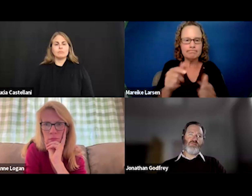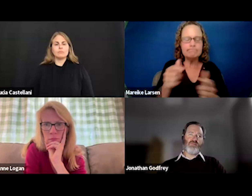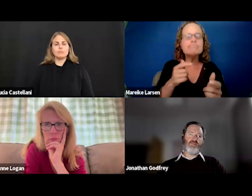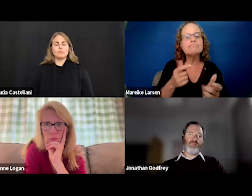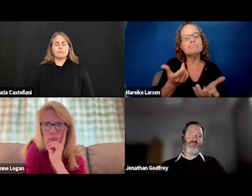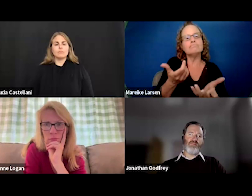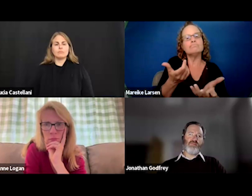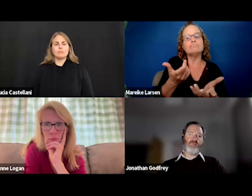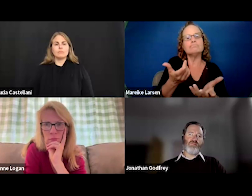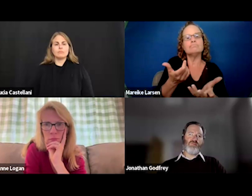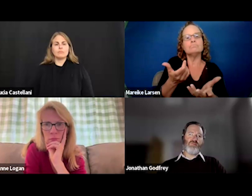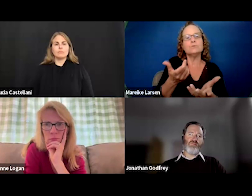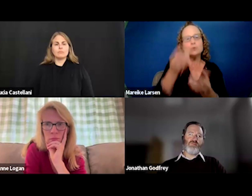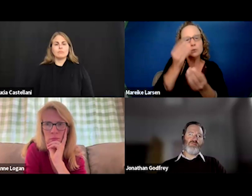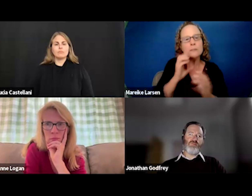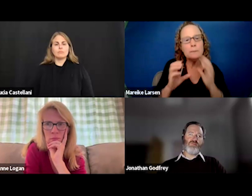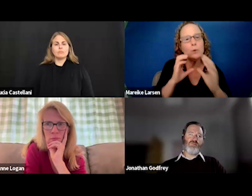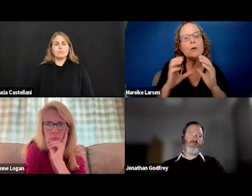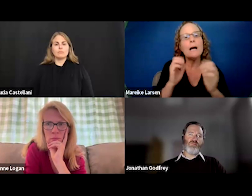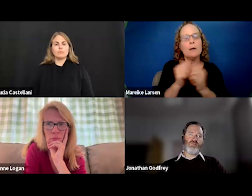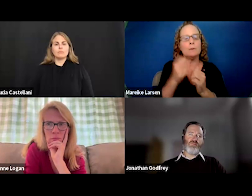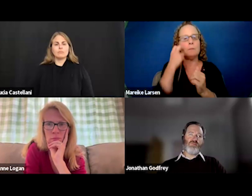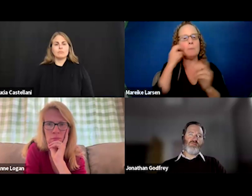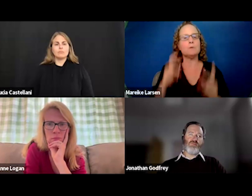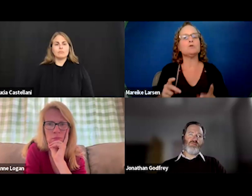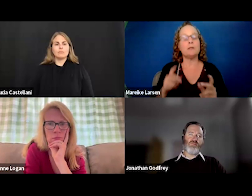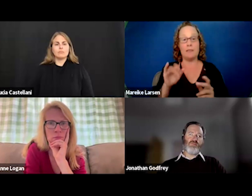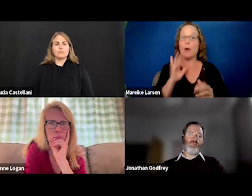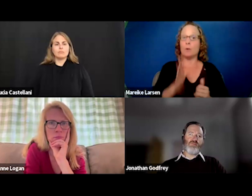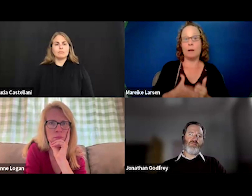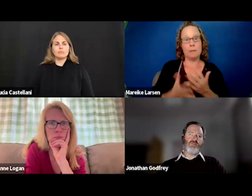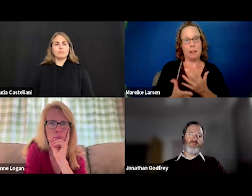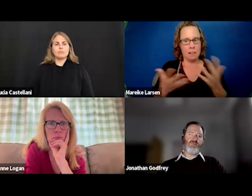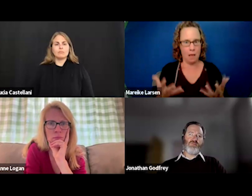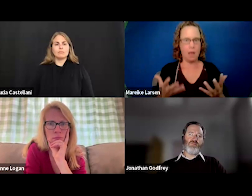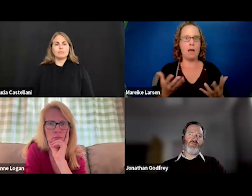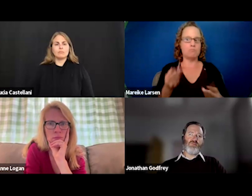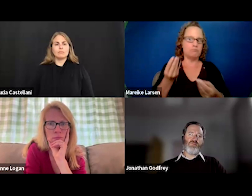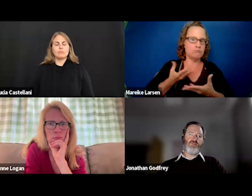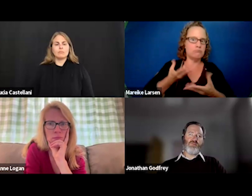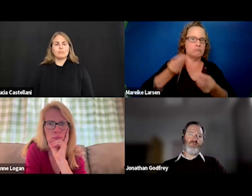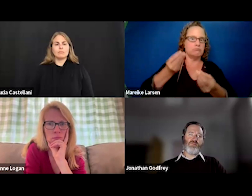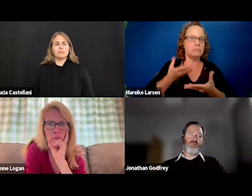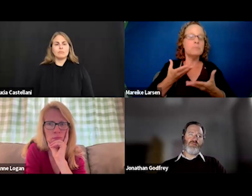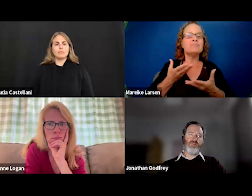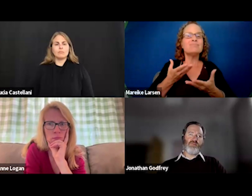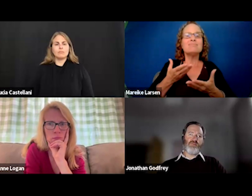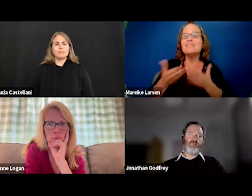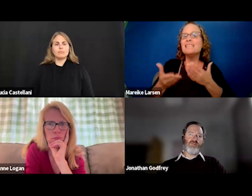that would be very helpful. Because even tactile maps sometimes have a learning curve,